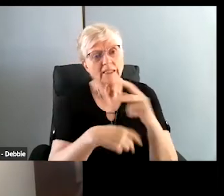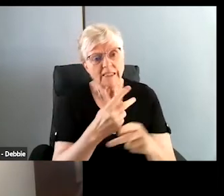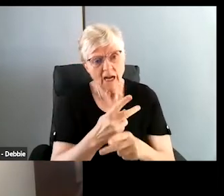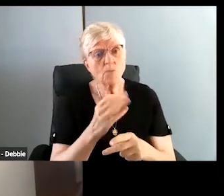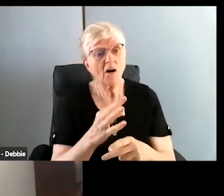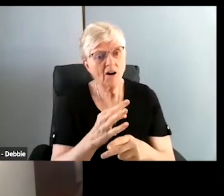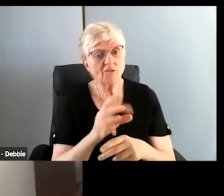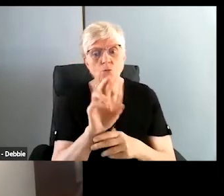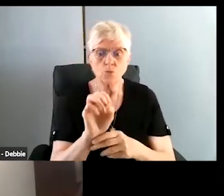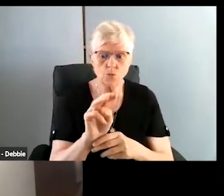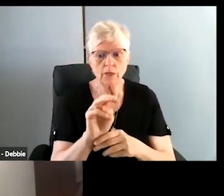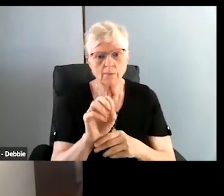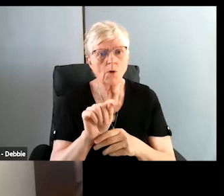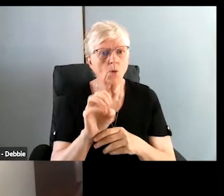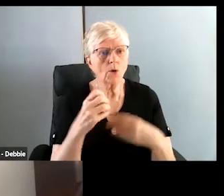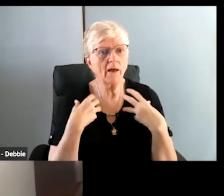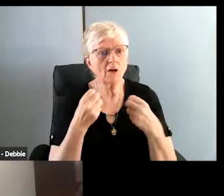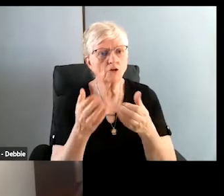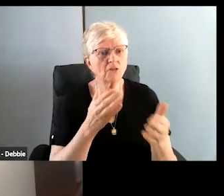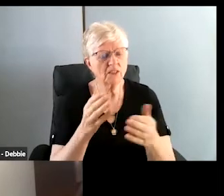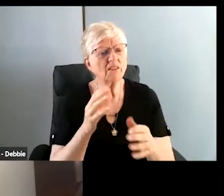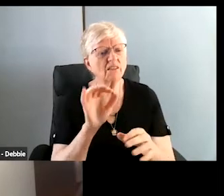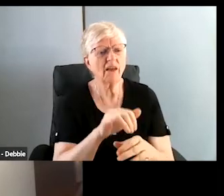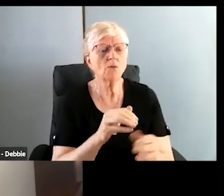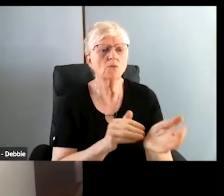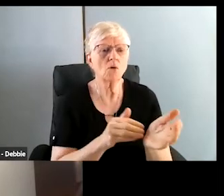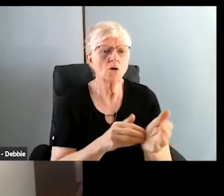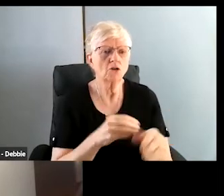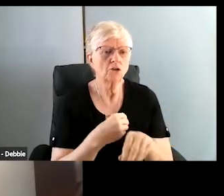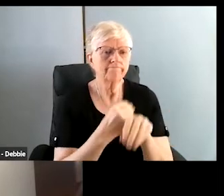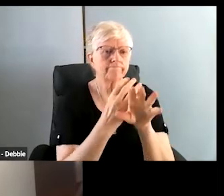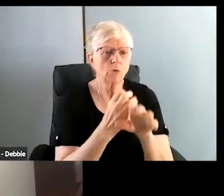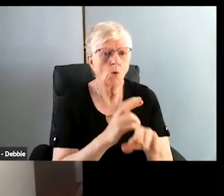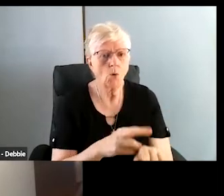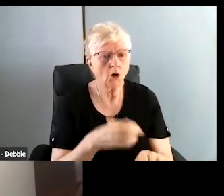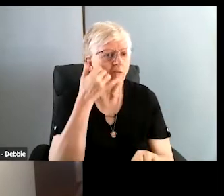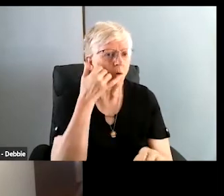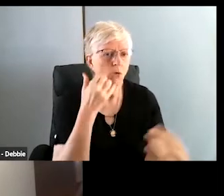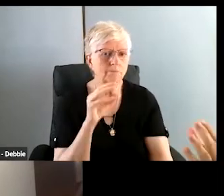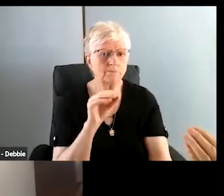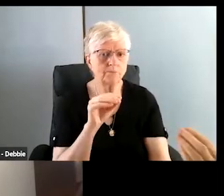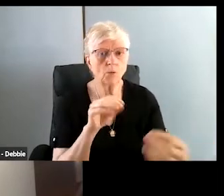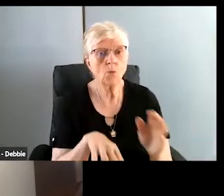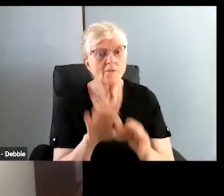THAT WAS WIDELY USED WAS REMOTE GENERAL MEDICAL CARE. AND WE FOUND THAT 78% OF AND WE FOUND THAT 78% OF RESPONDENTS USED REMOTE MEDICAL